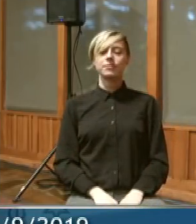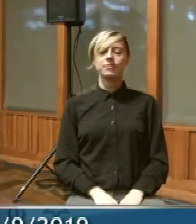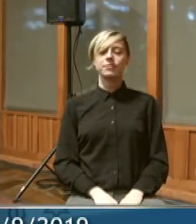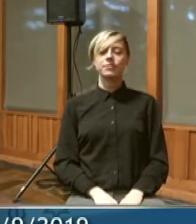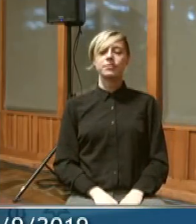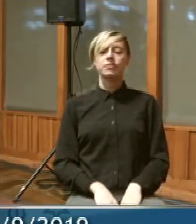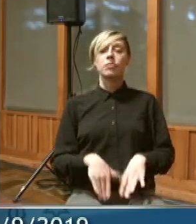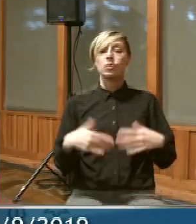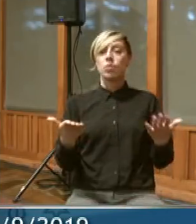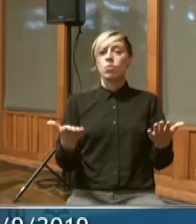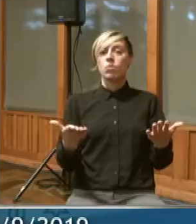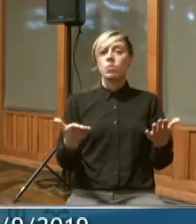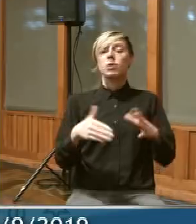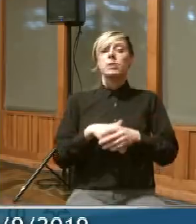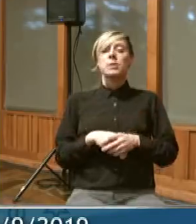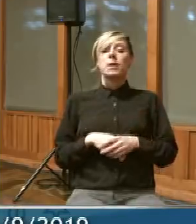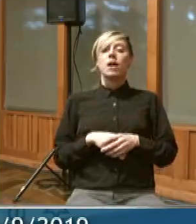BE AS LOUD AS YOU WANT TO BE. THANK YOU.